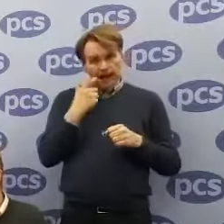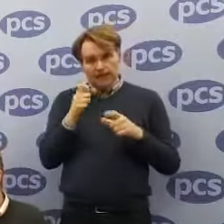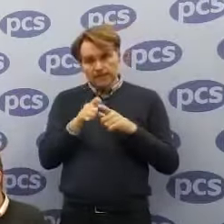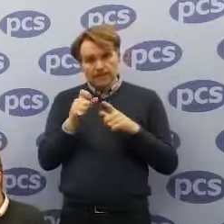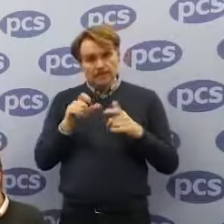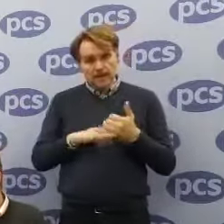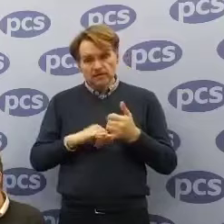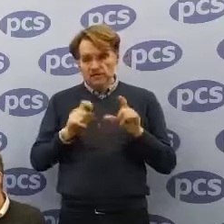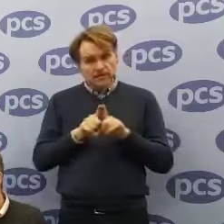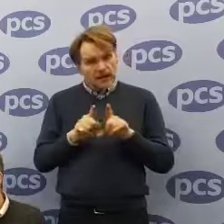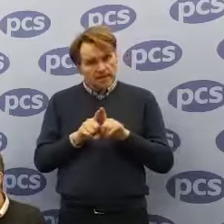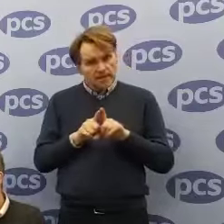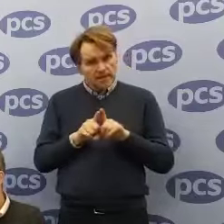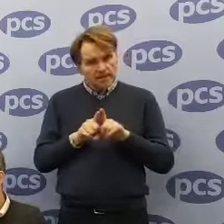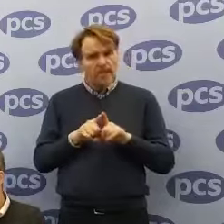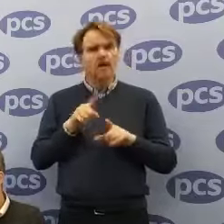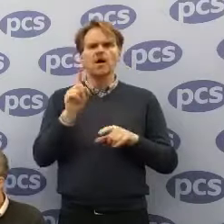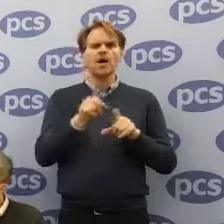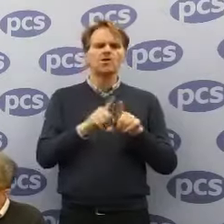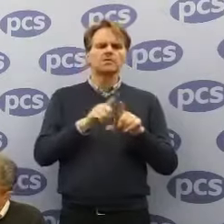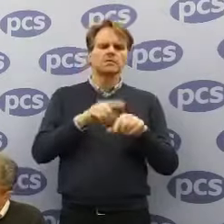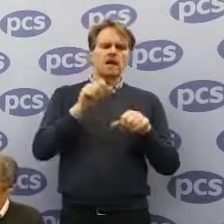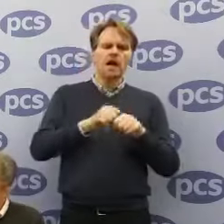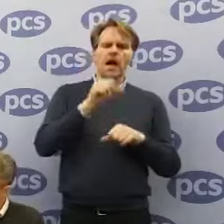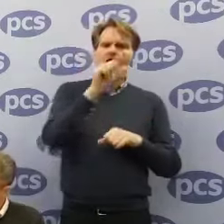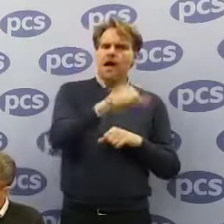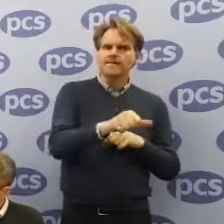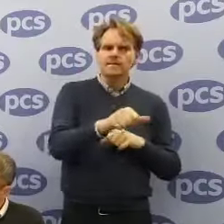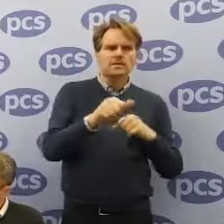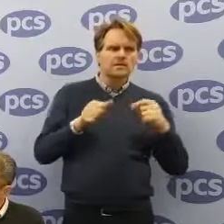what their next steps will be following the successful challenge by the FBU